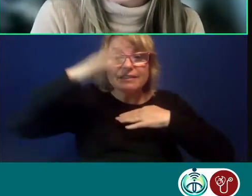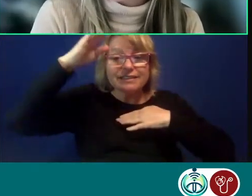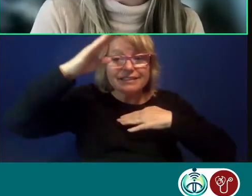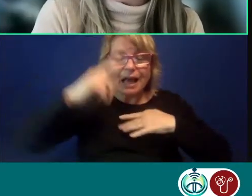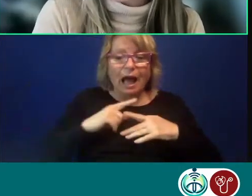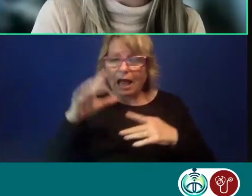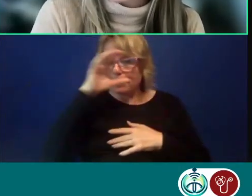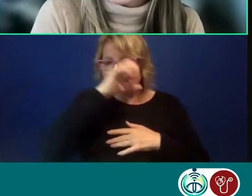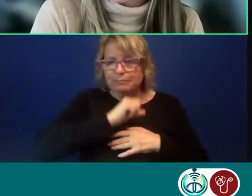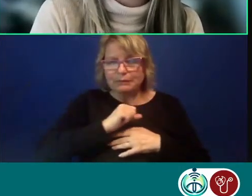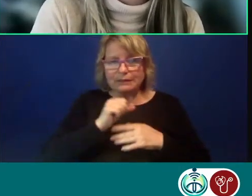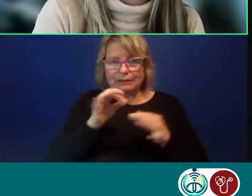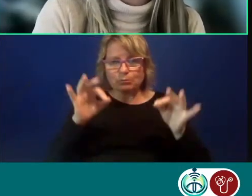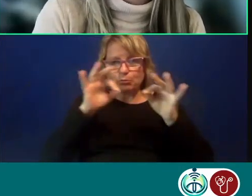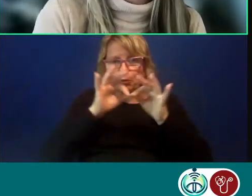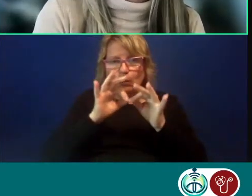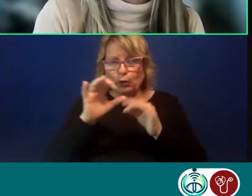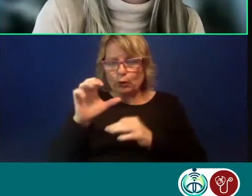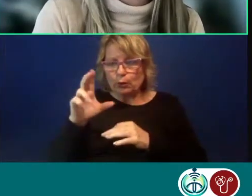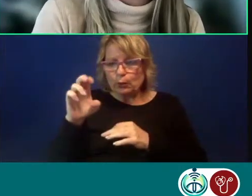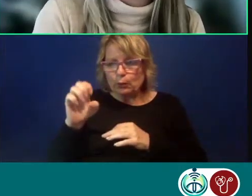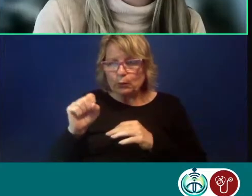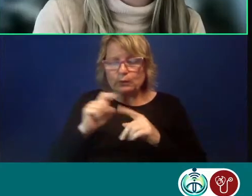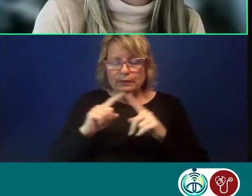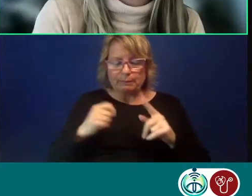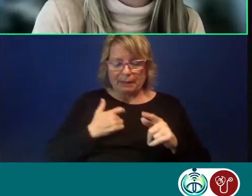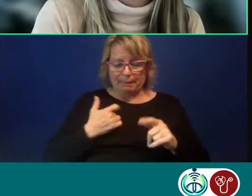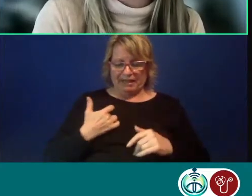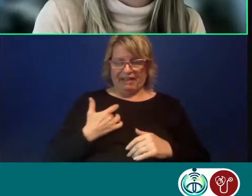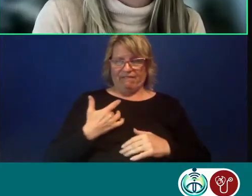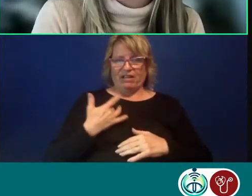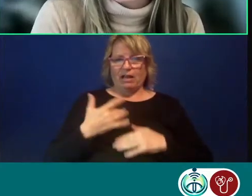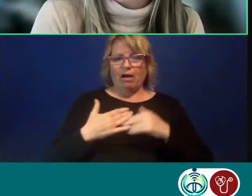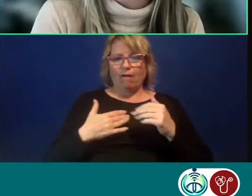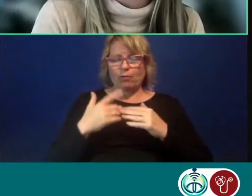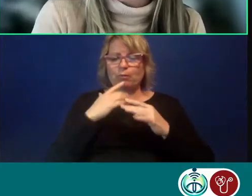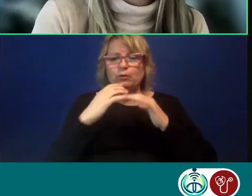context clues that help me feel comfortable actually communicating with the provider.